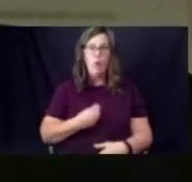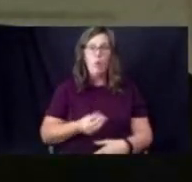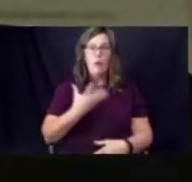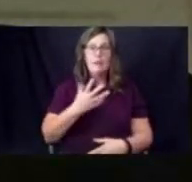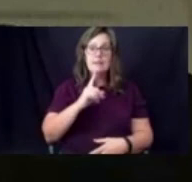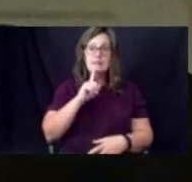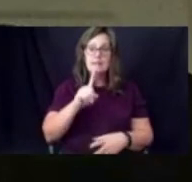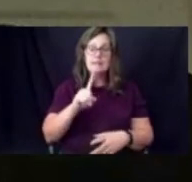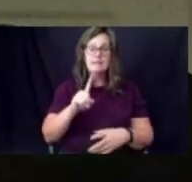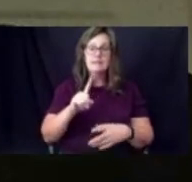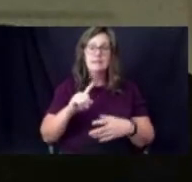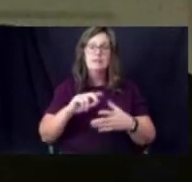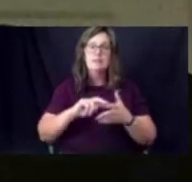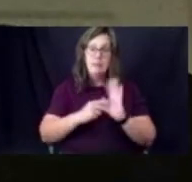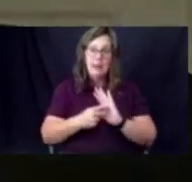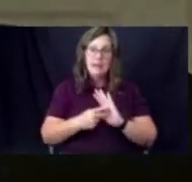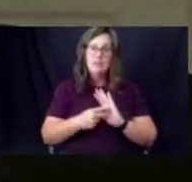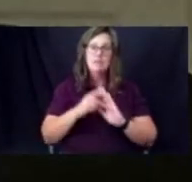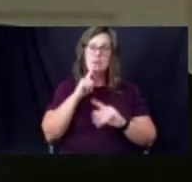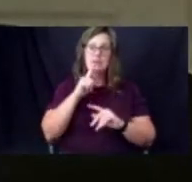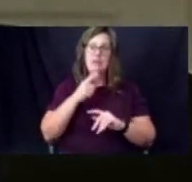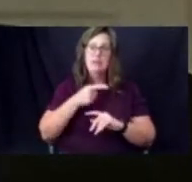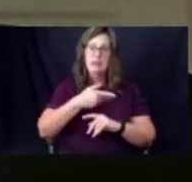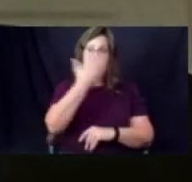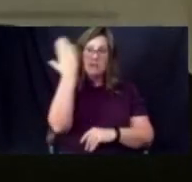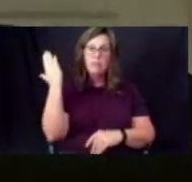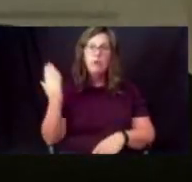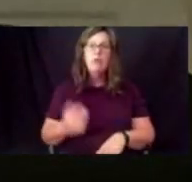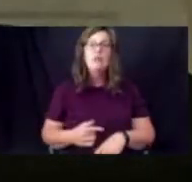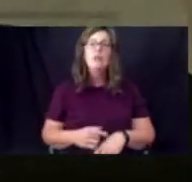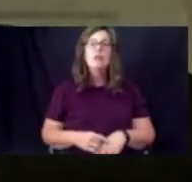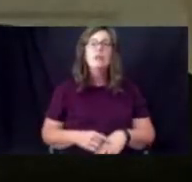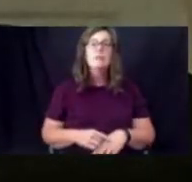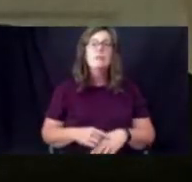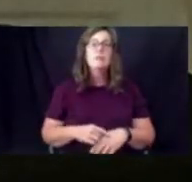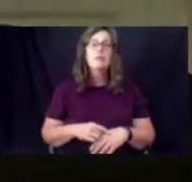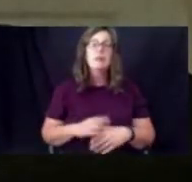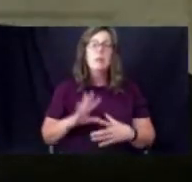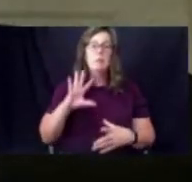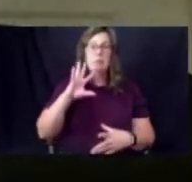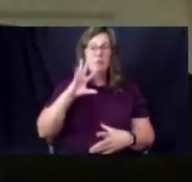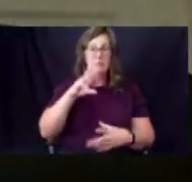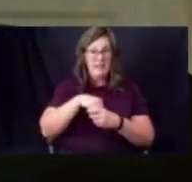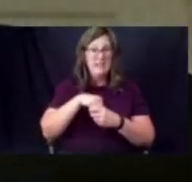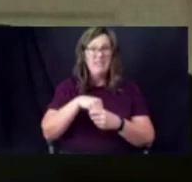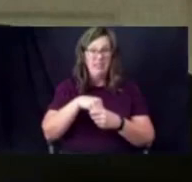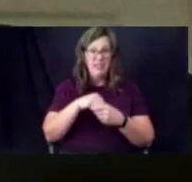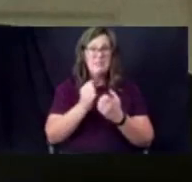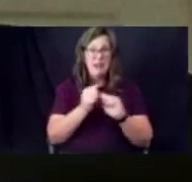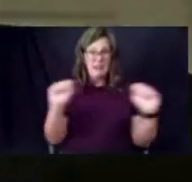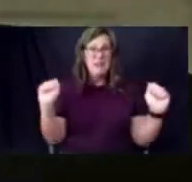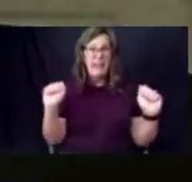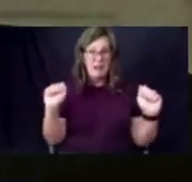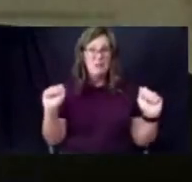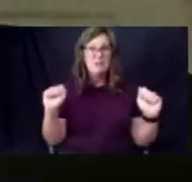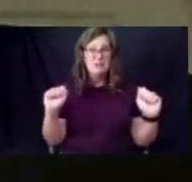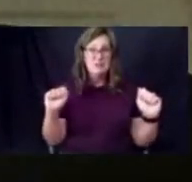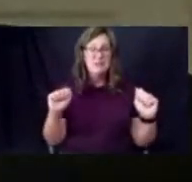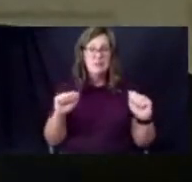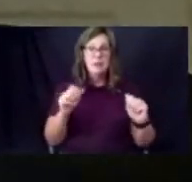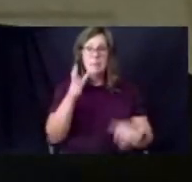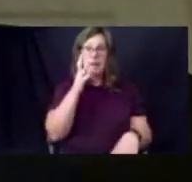invisible played a lot into my own coming out um you know the my mom's side of my family is very